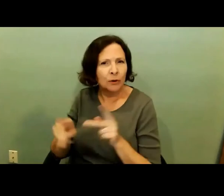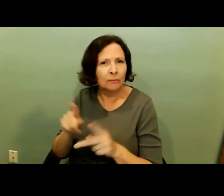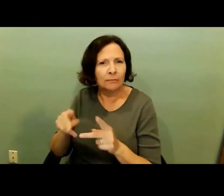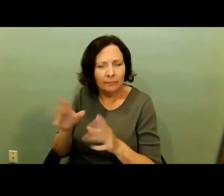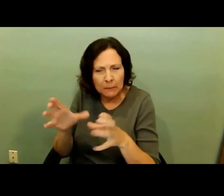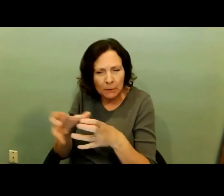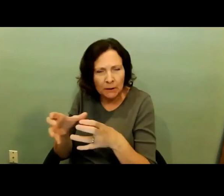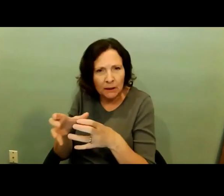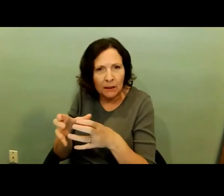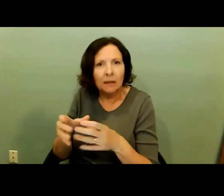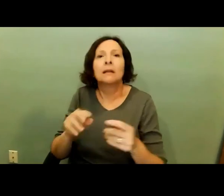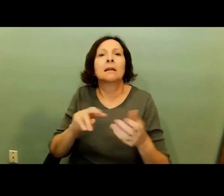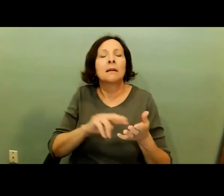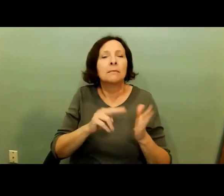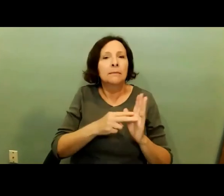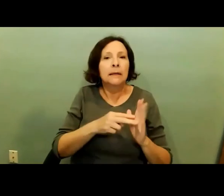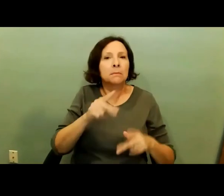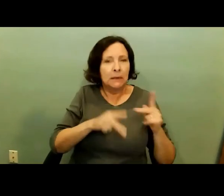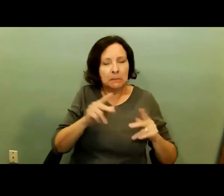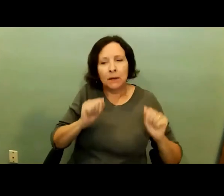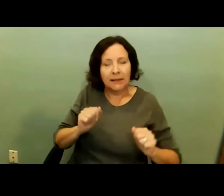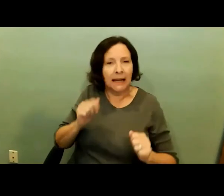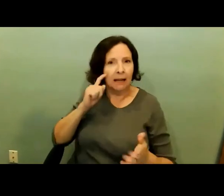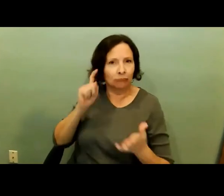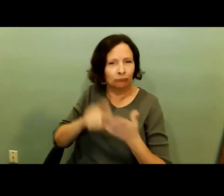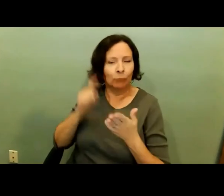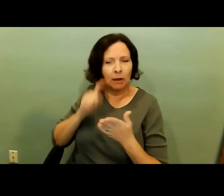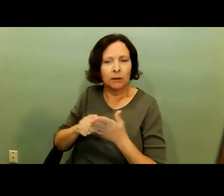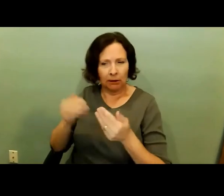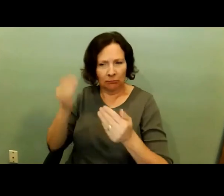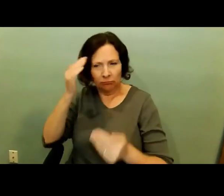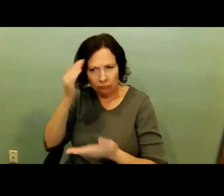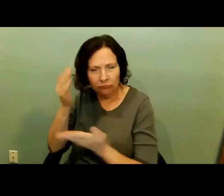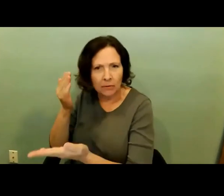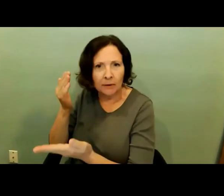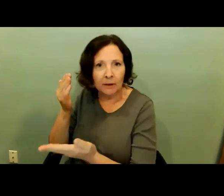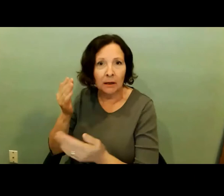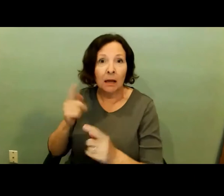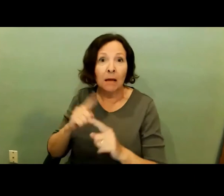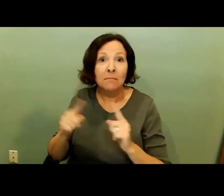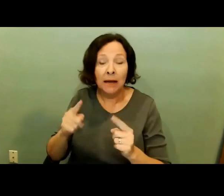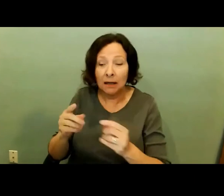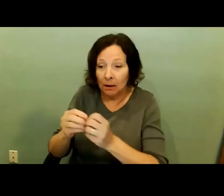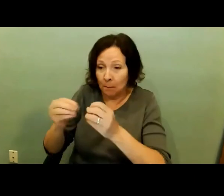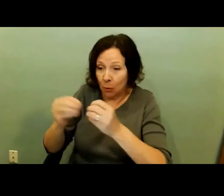There is even more of a tendency toward recognition bias and sometimes recognized by Institutions.